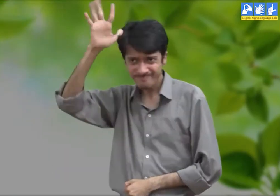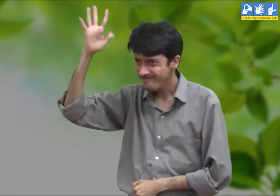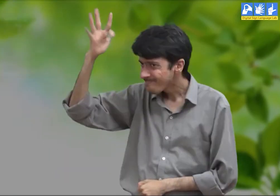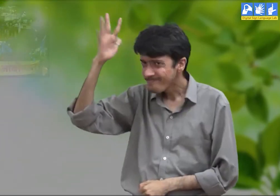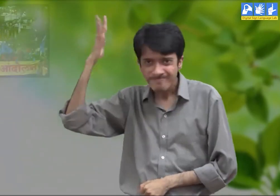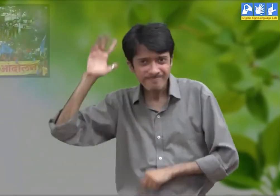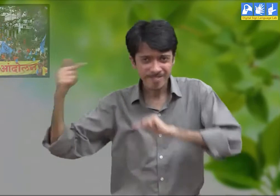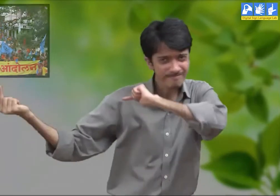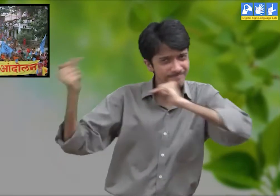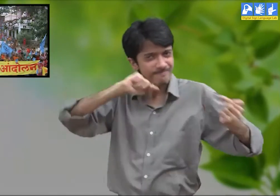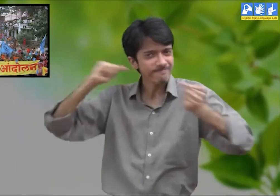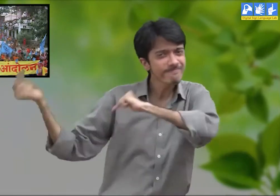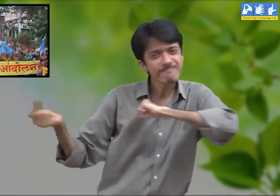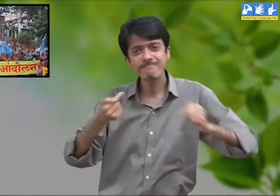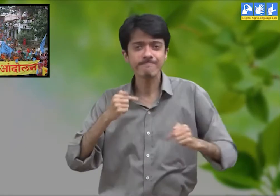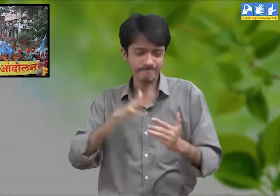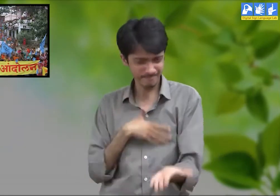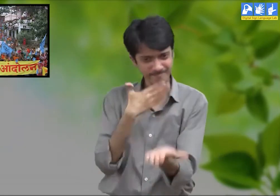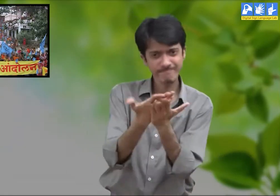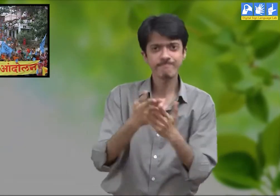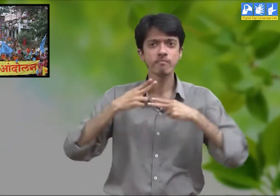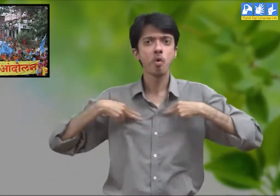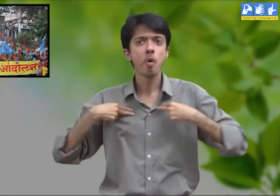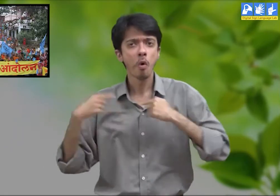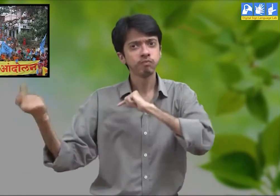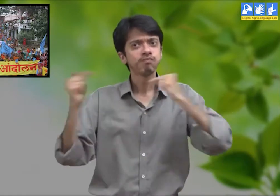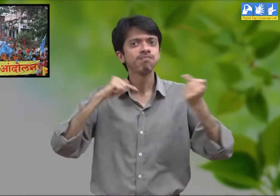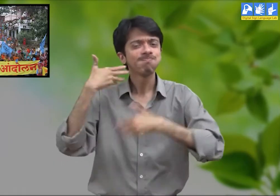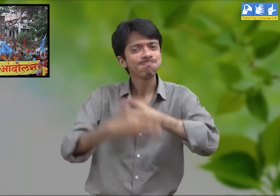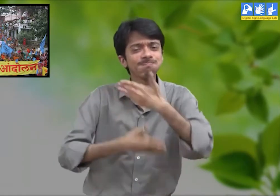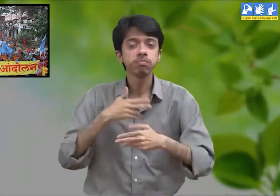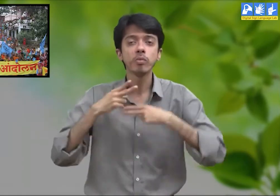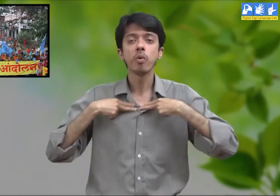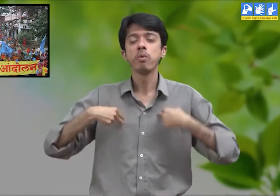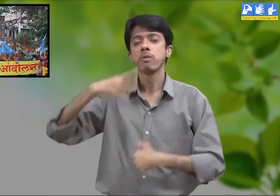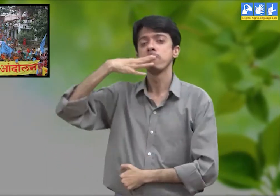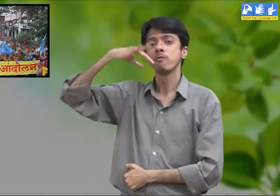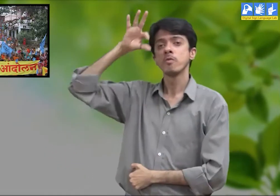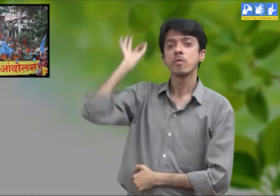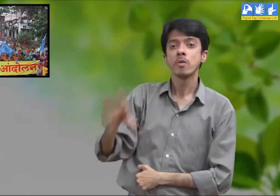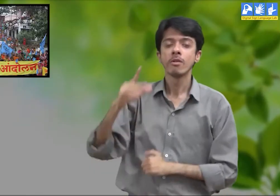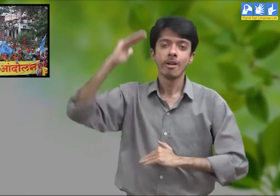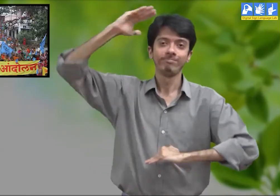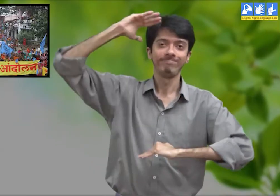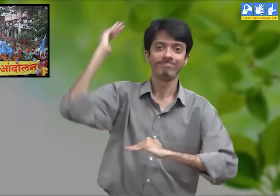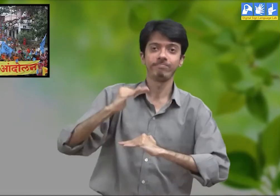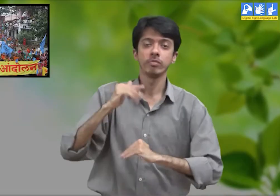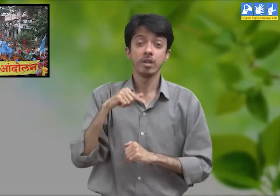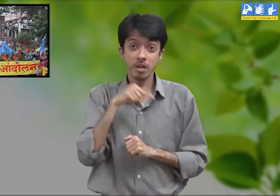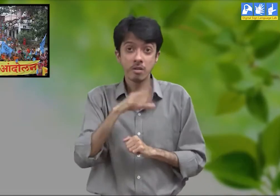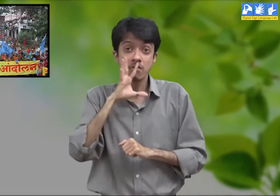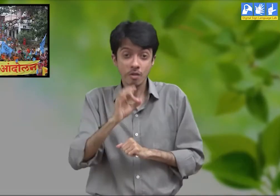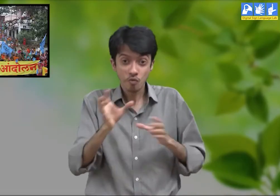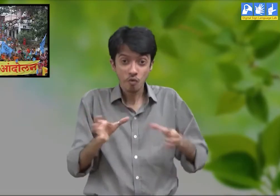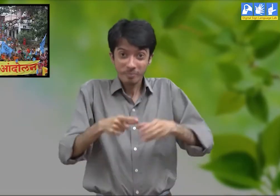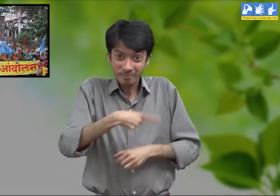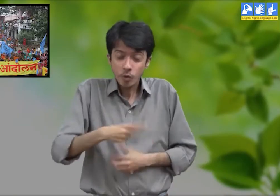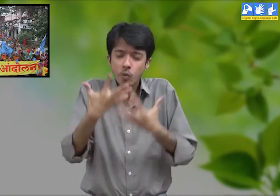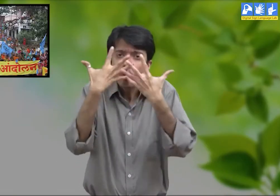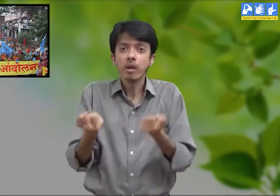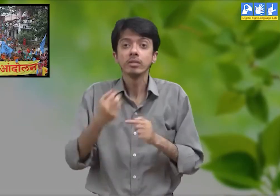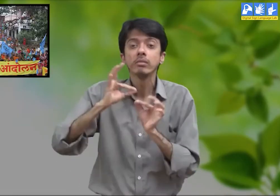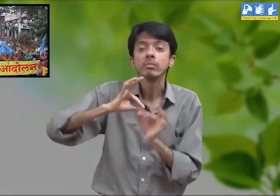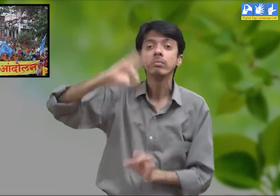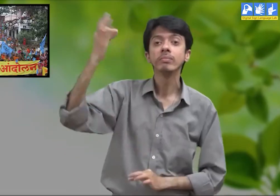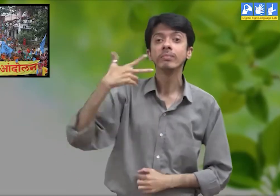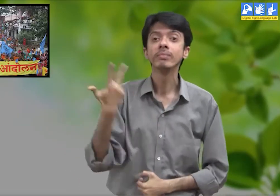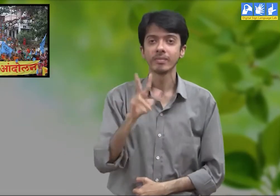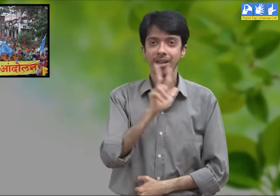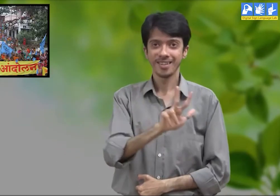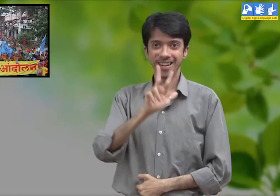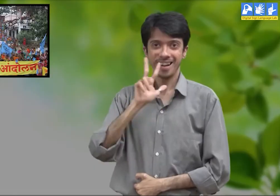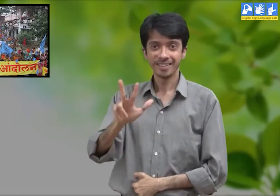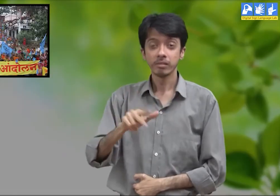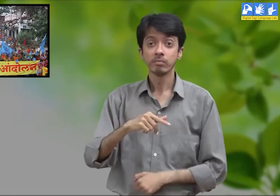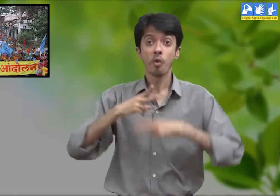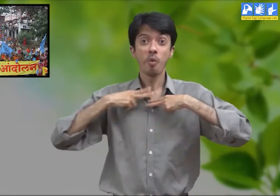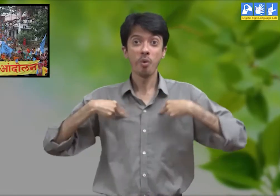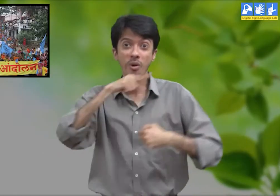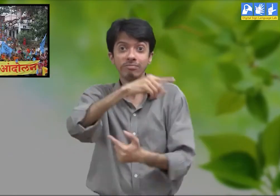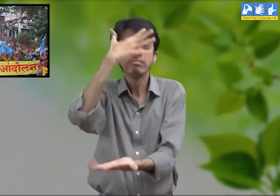Activists protested against it and demanded the height of the dam to be reduced to 88 metres from the proposed height of 130 meters.